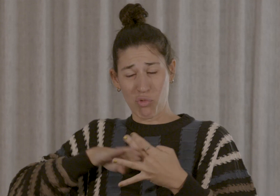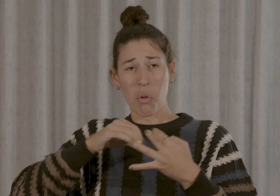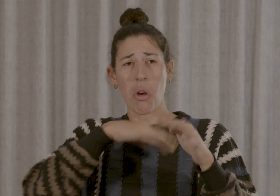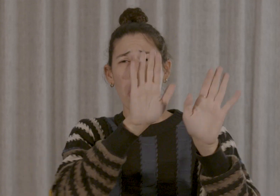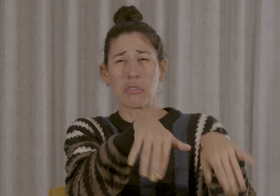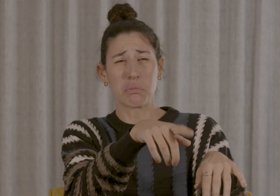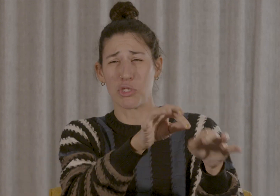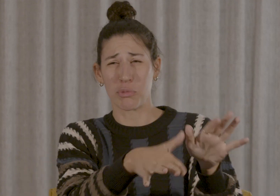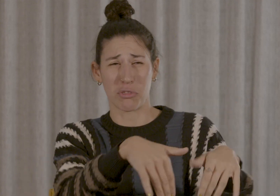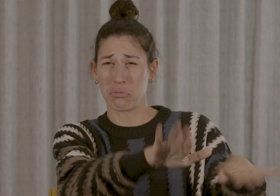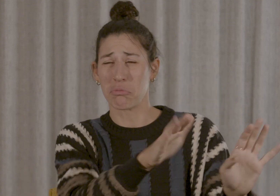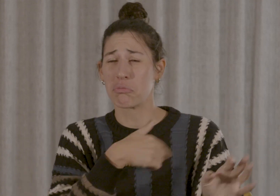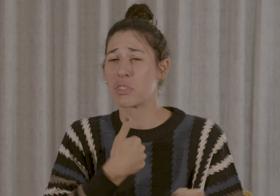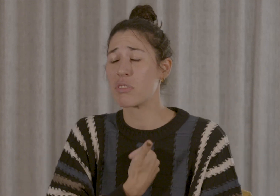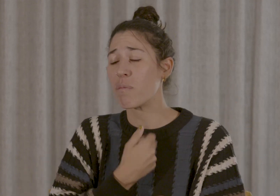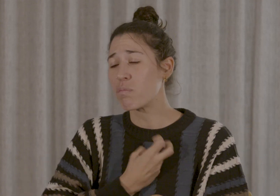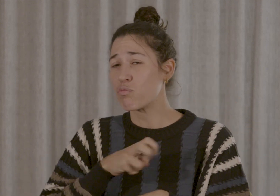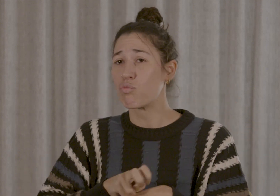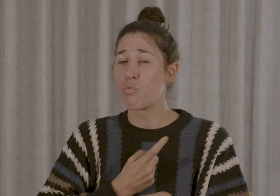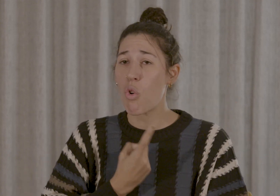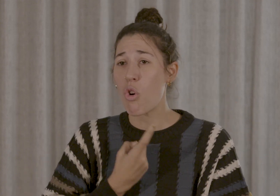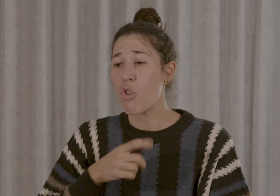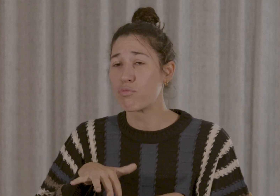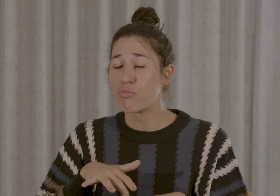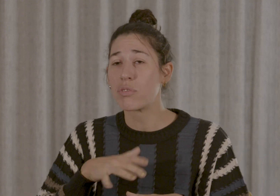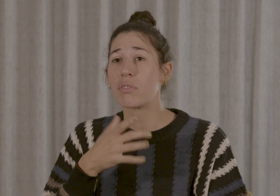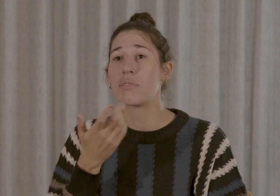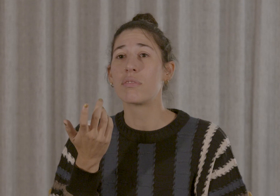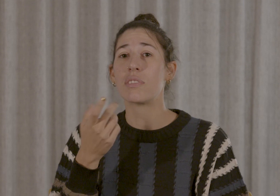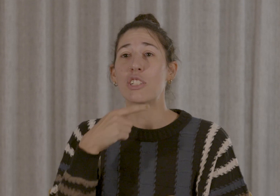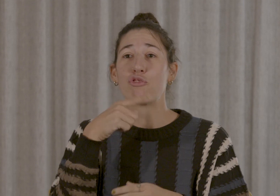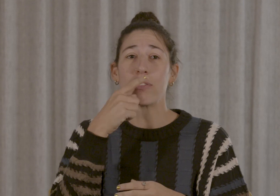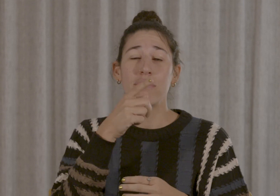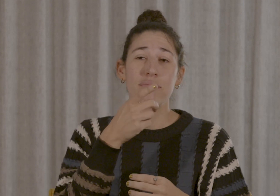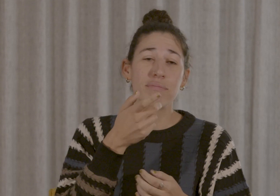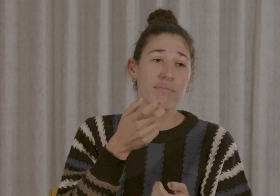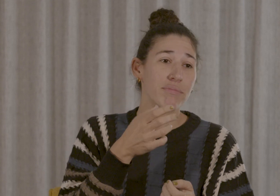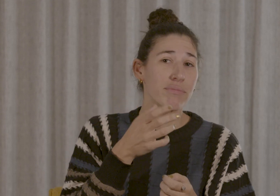need my own break and dismiss both of the interpreters and then I'd spend some time on my own.